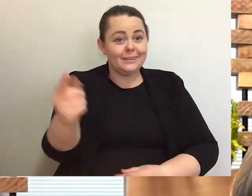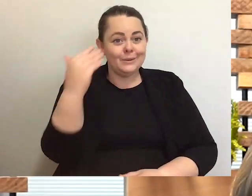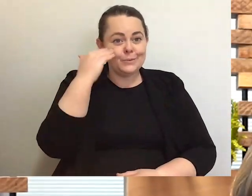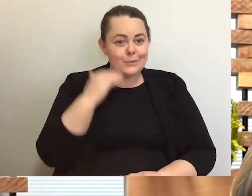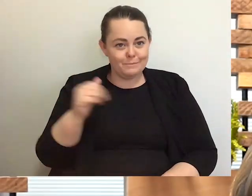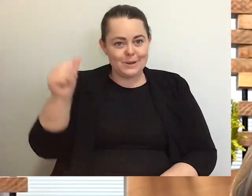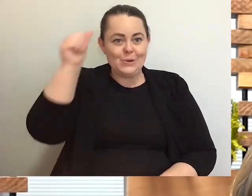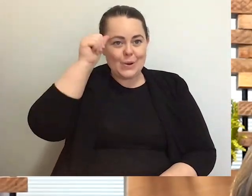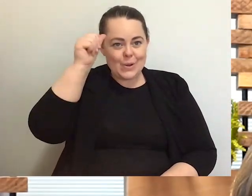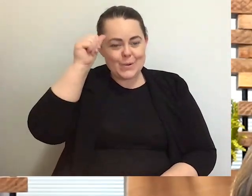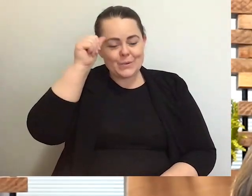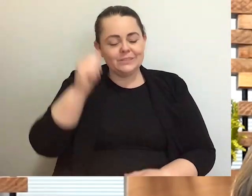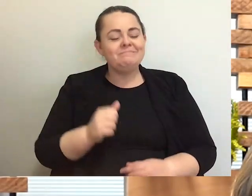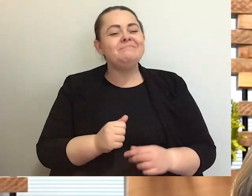menopause is different for us all.